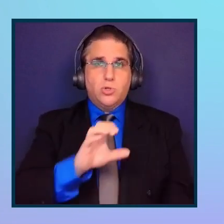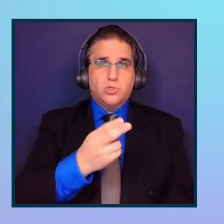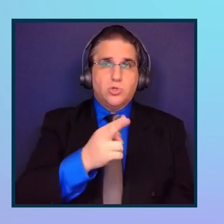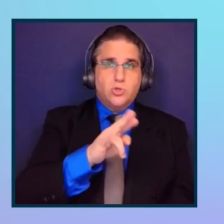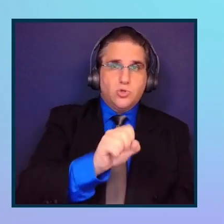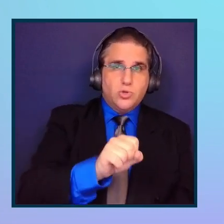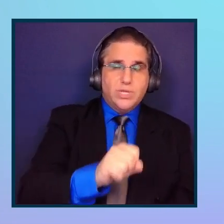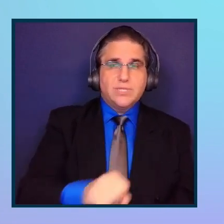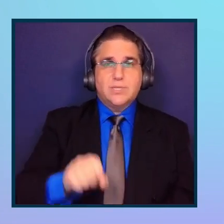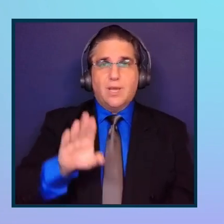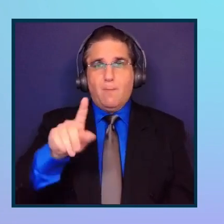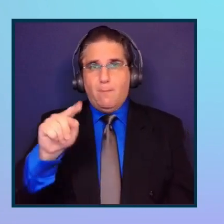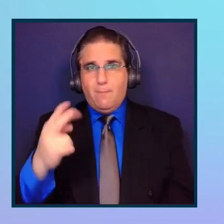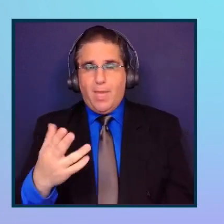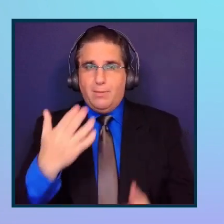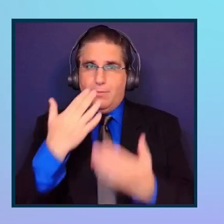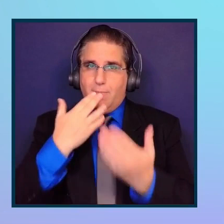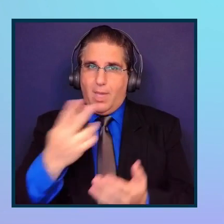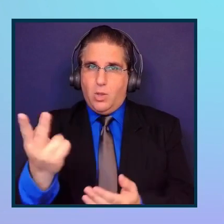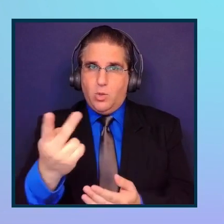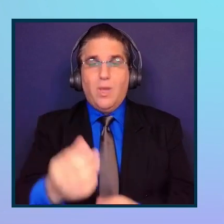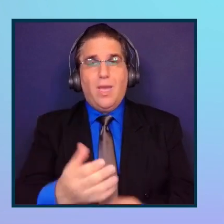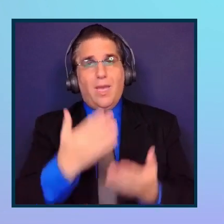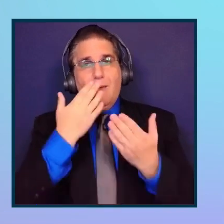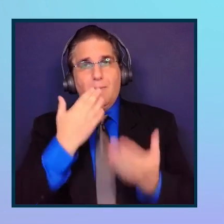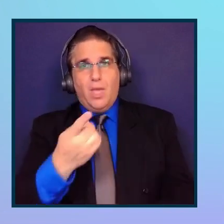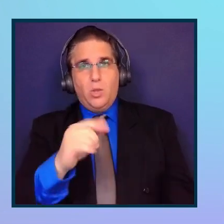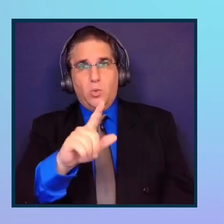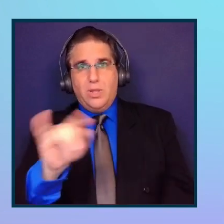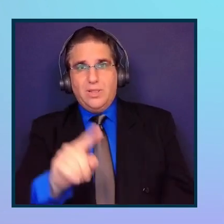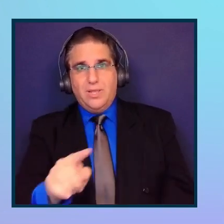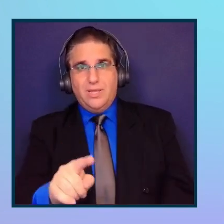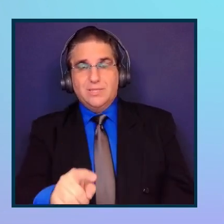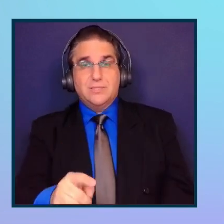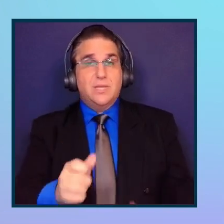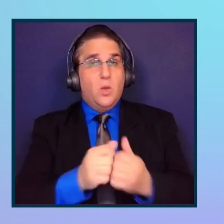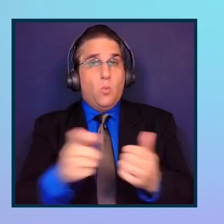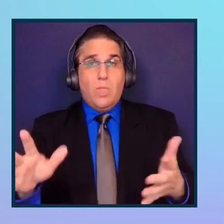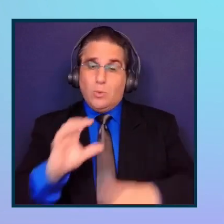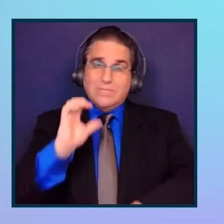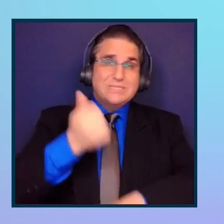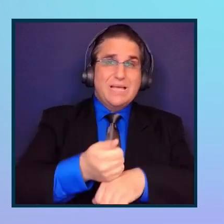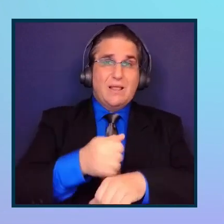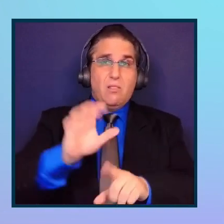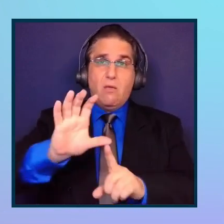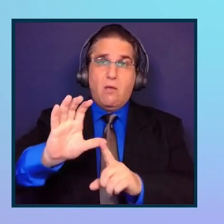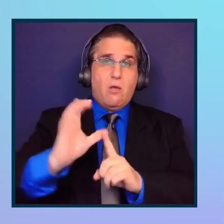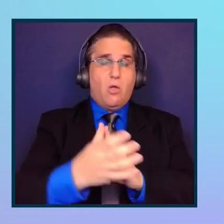because none of this moves forward if you don't establish the culture. So thank you for checking this out.